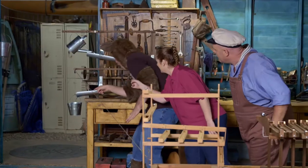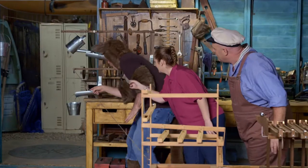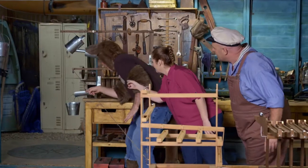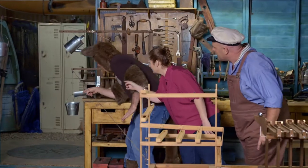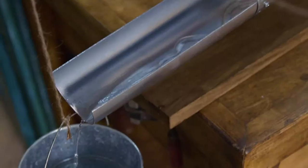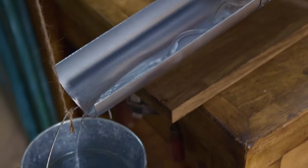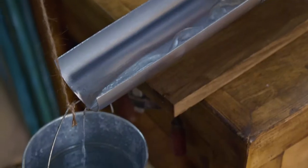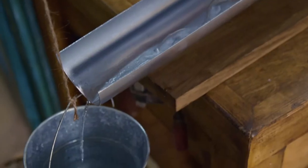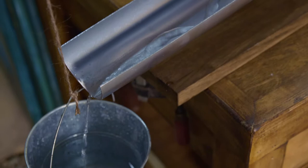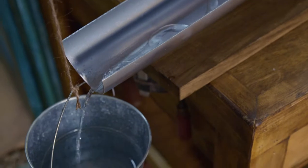Ooh.